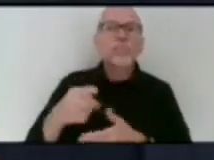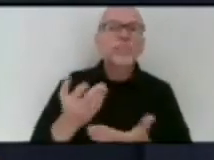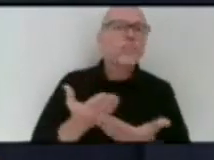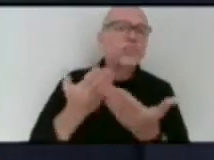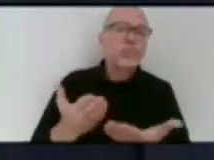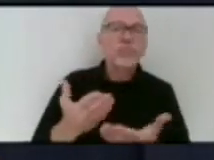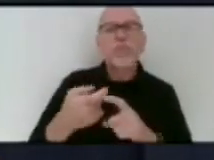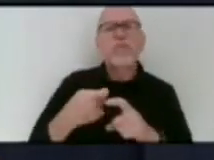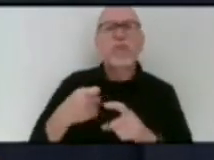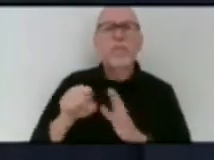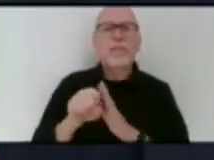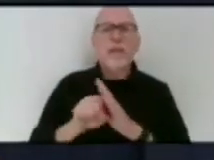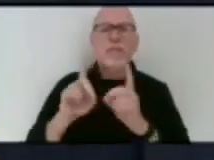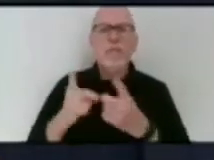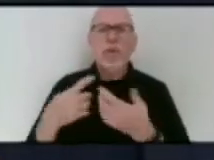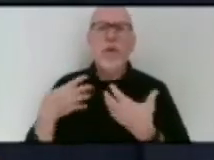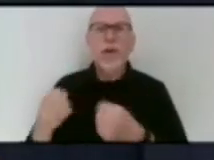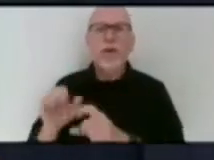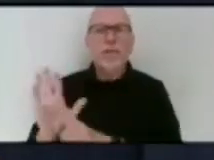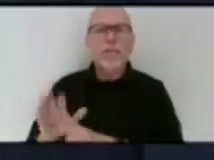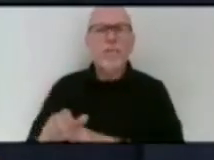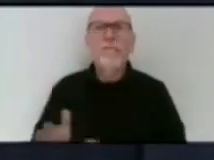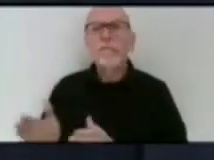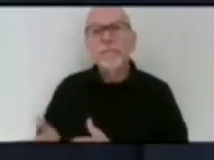And on the other end of the age spectrum,